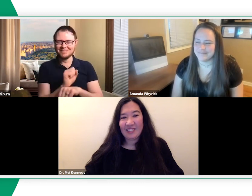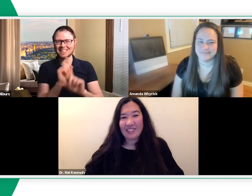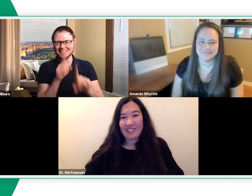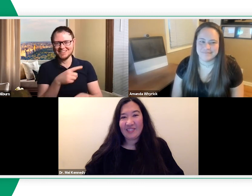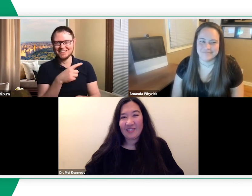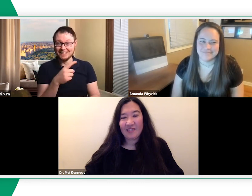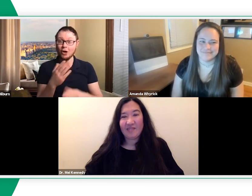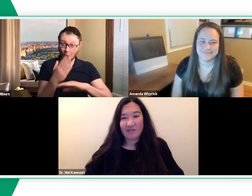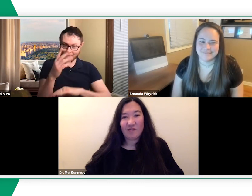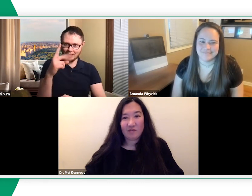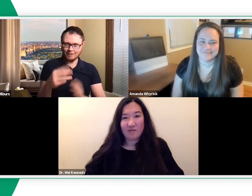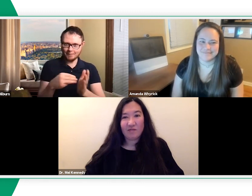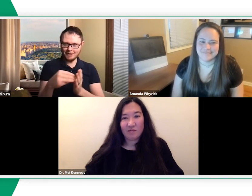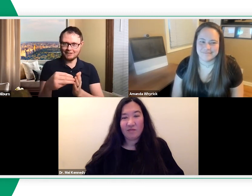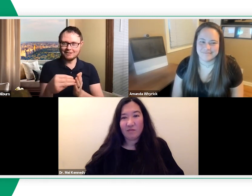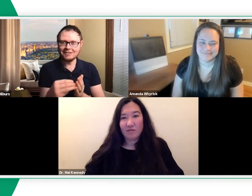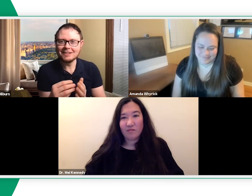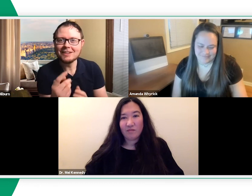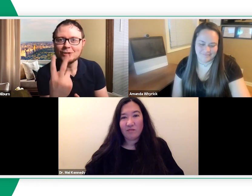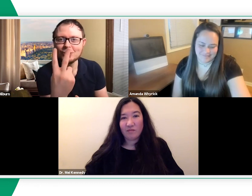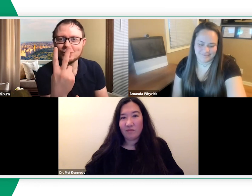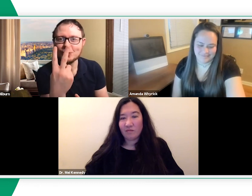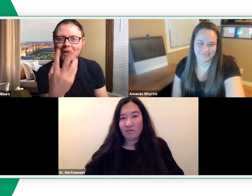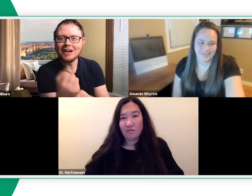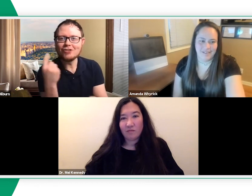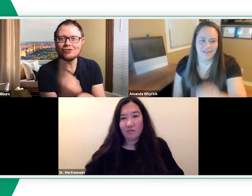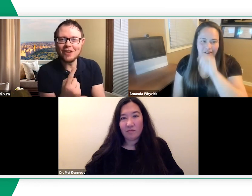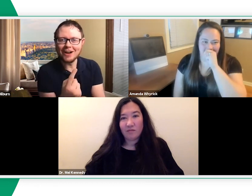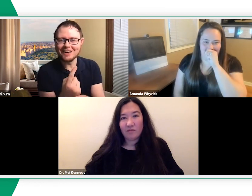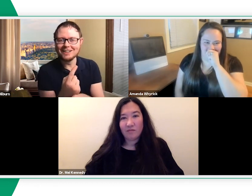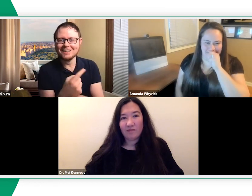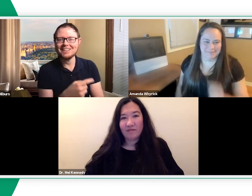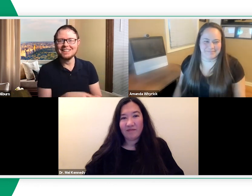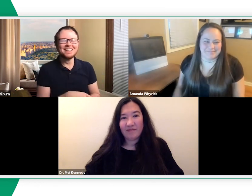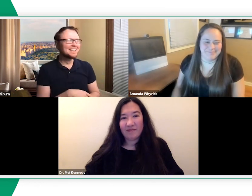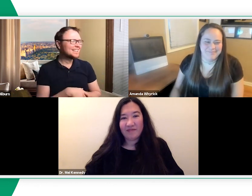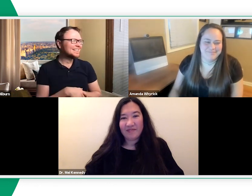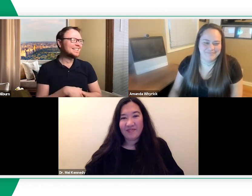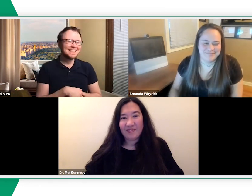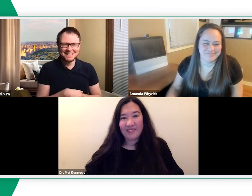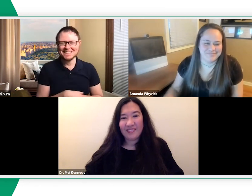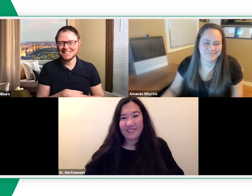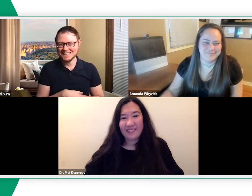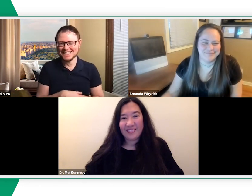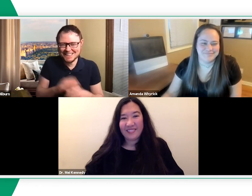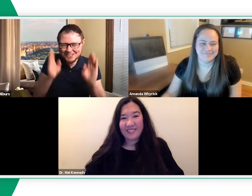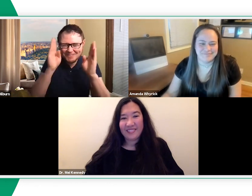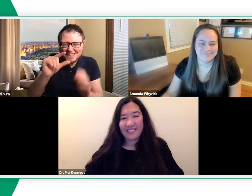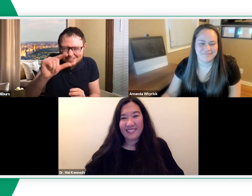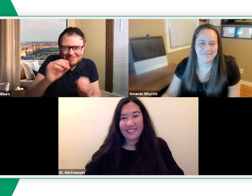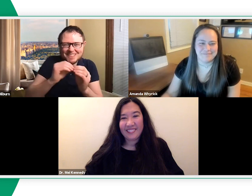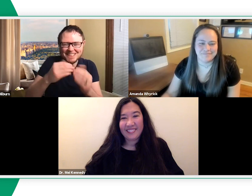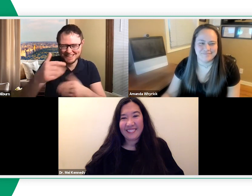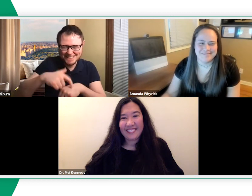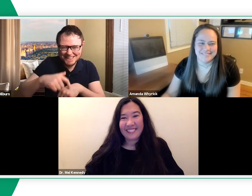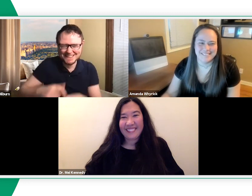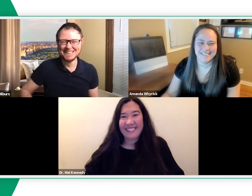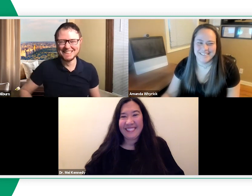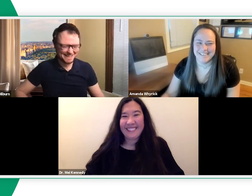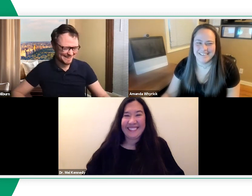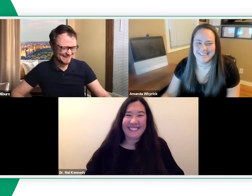but it was actually over half a million. Two people got it right.